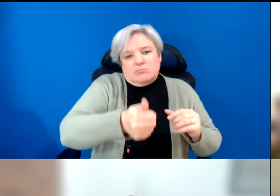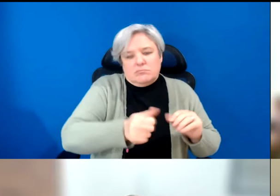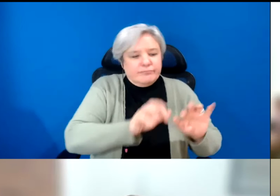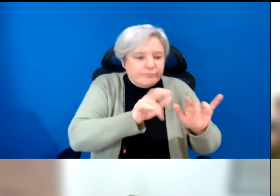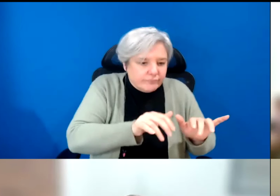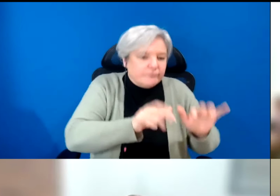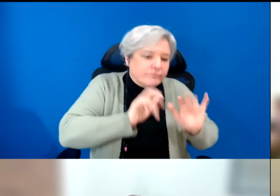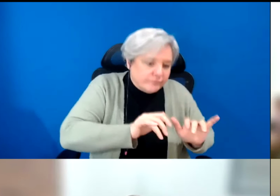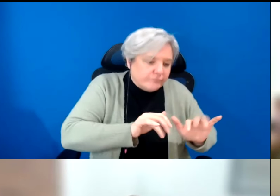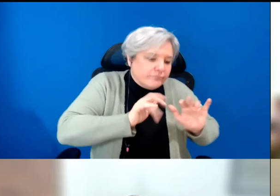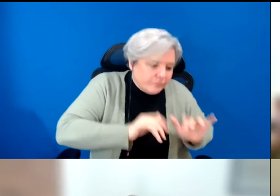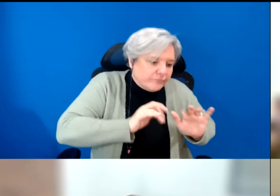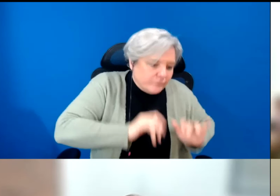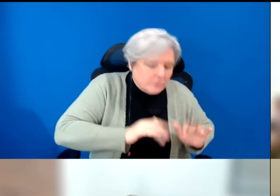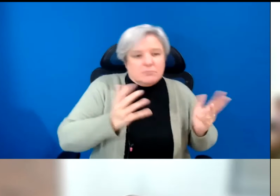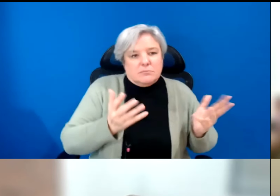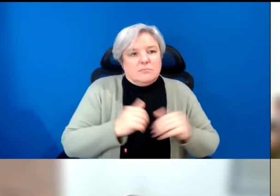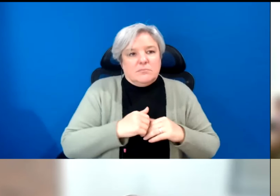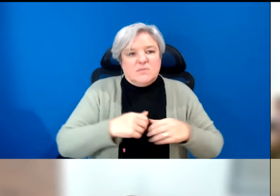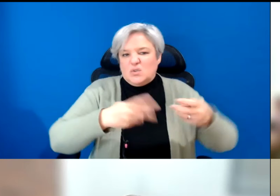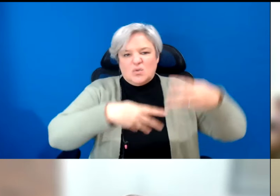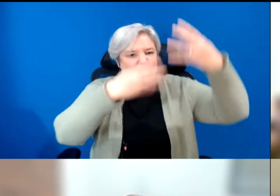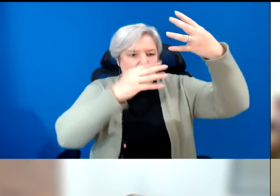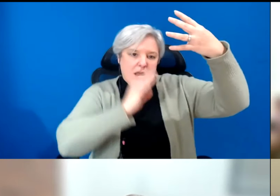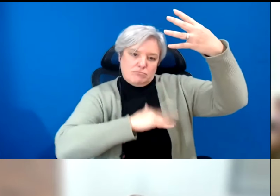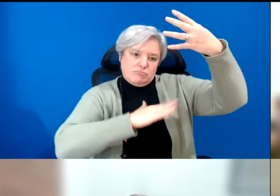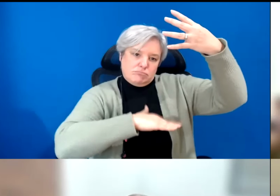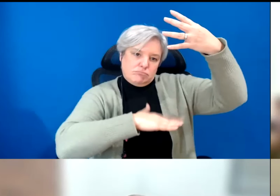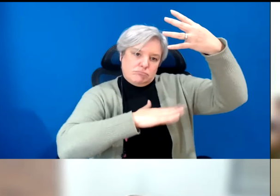So it's just again, scroll down to the bottom, pass the last student,